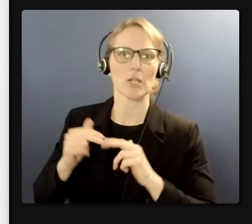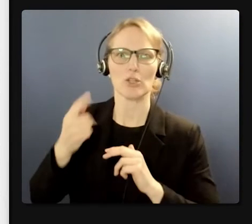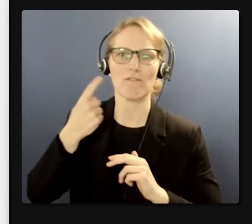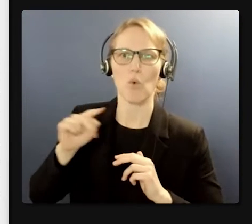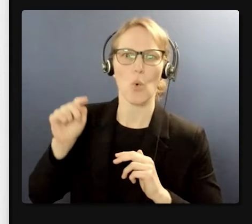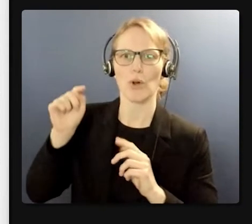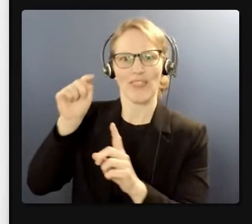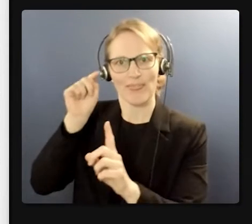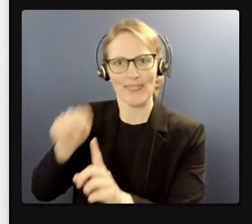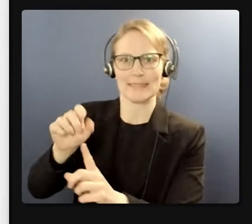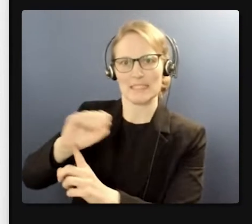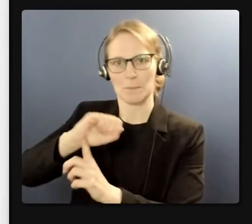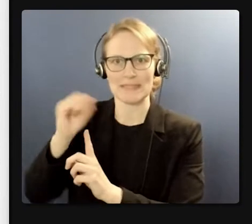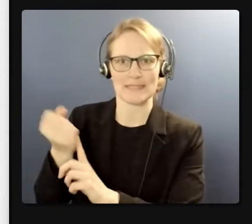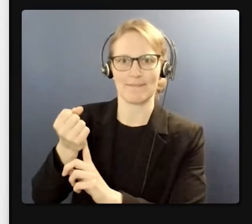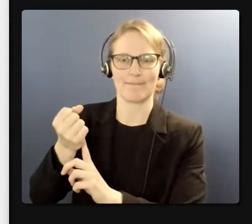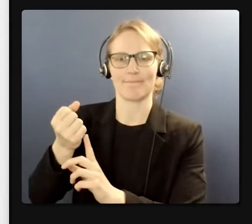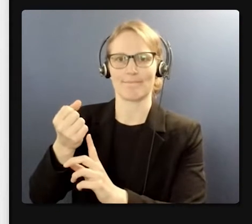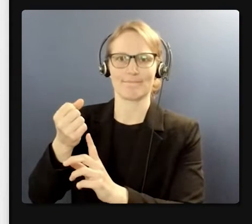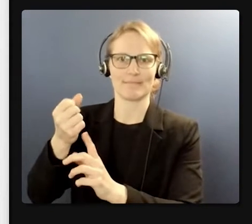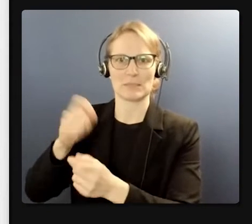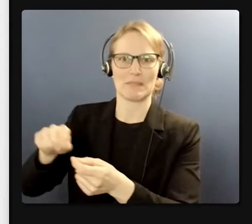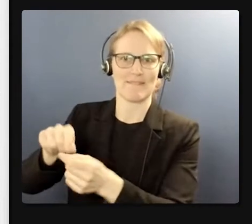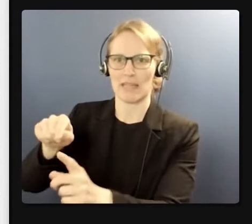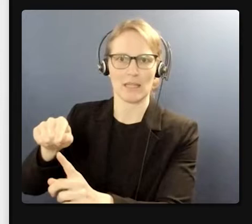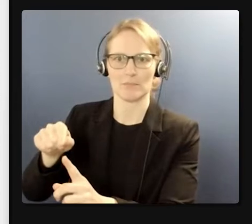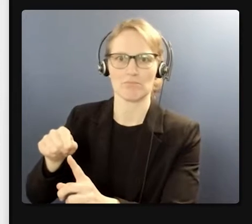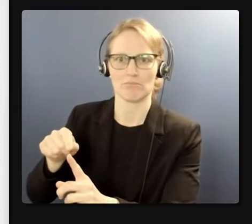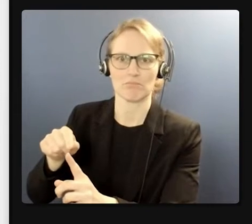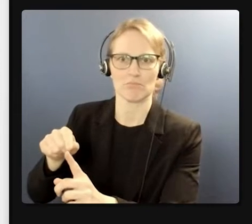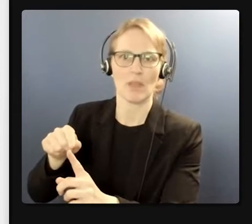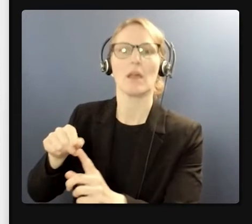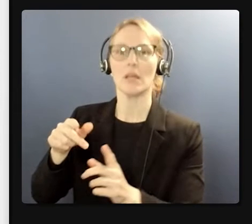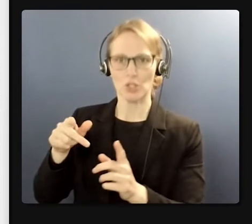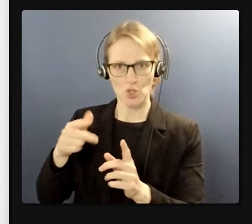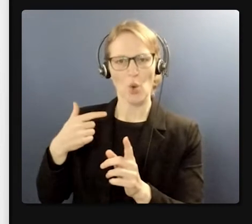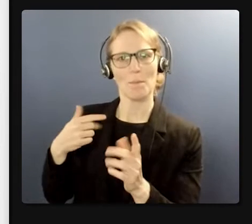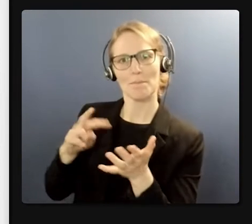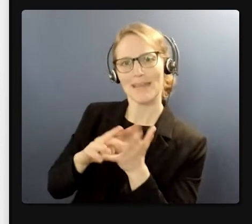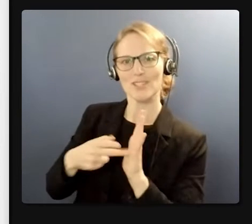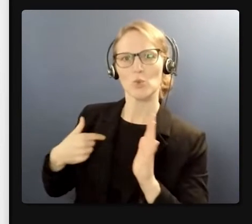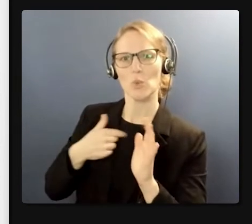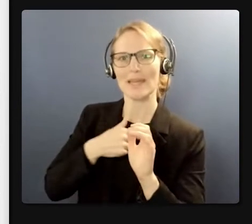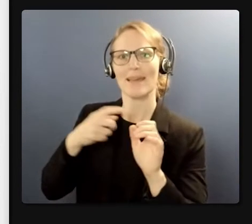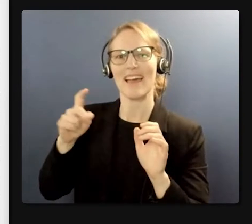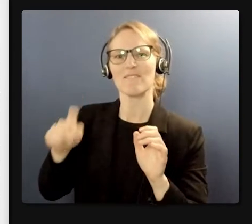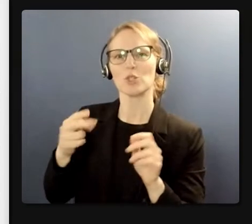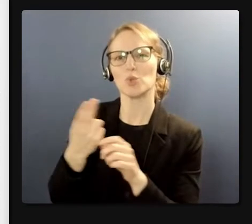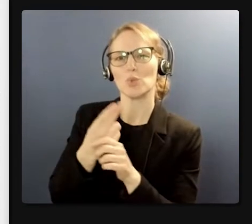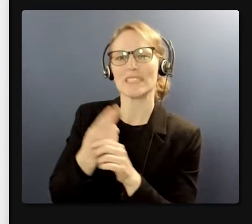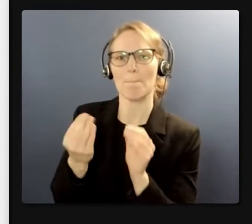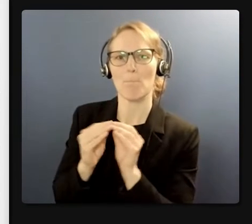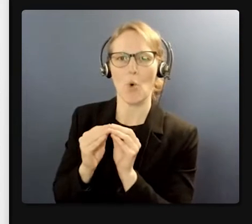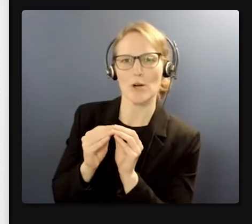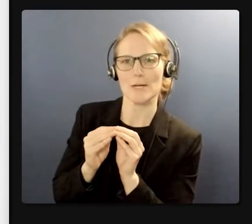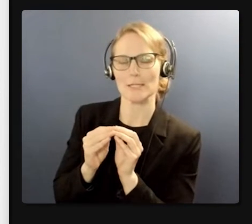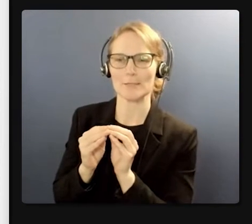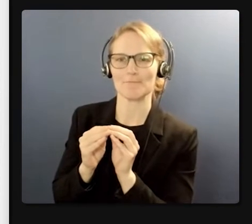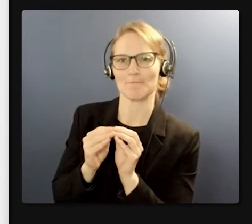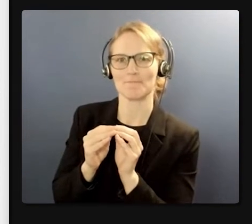Which means that we have to do a little more intricate shader in order to be able to modify the color